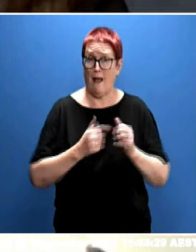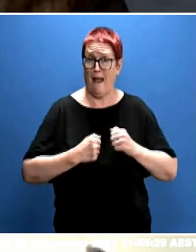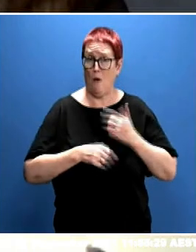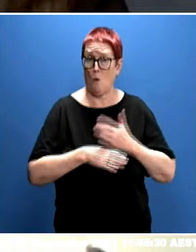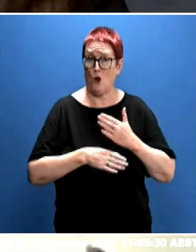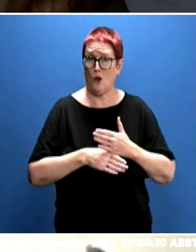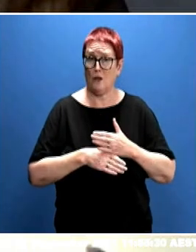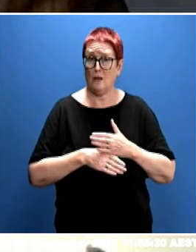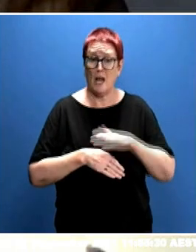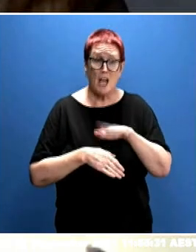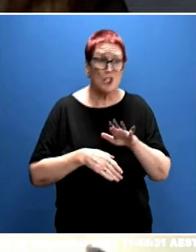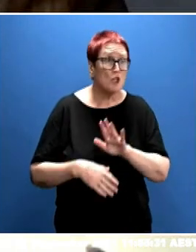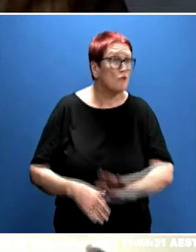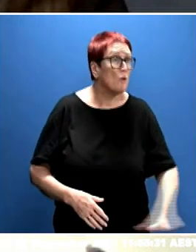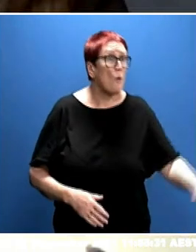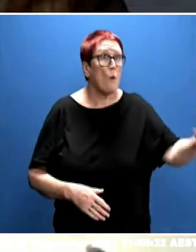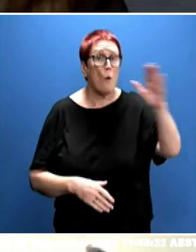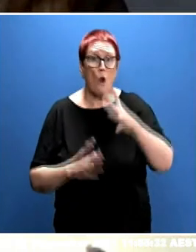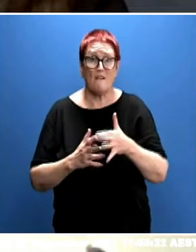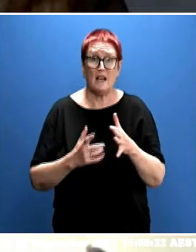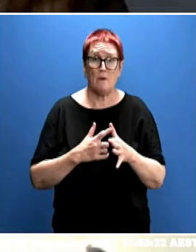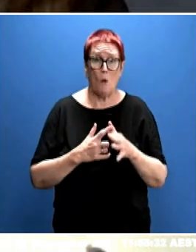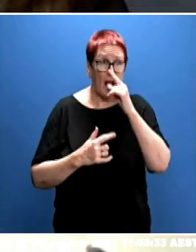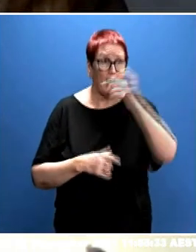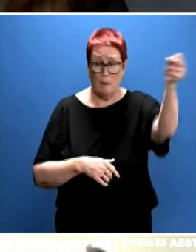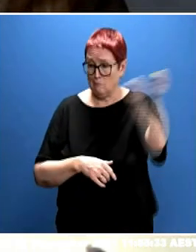the children from all over the State can end up from Kath French.